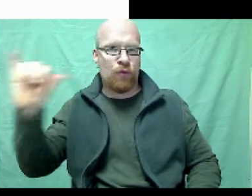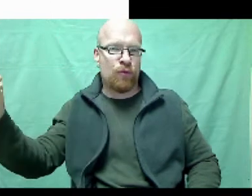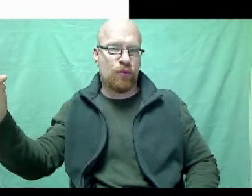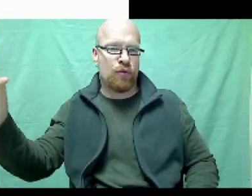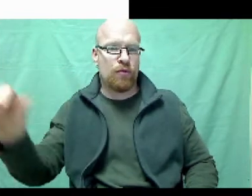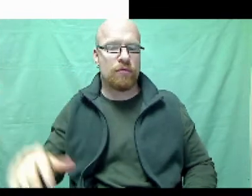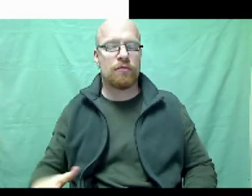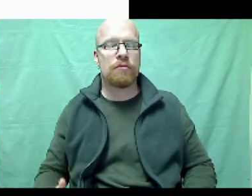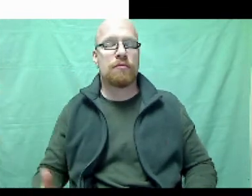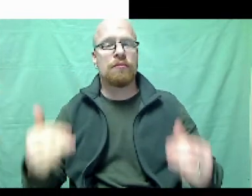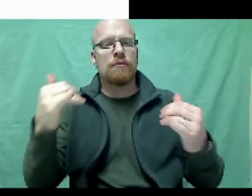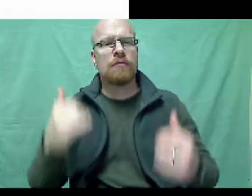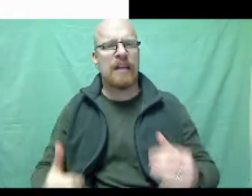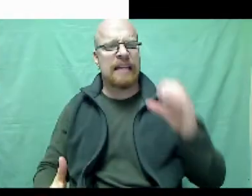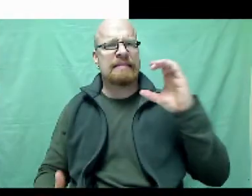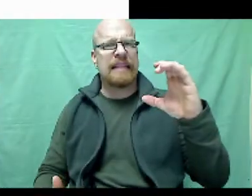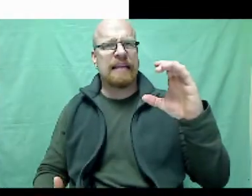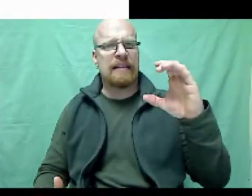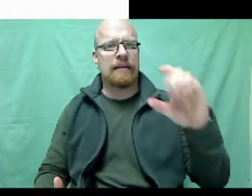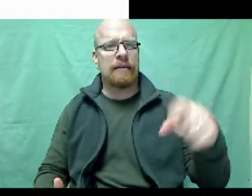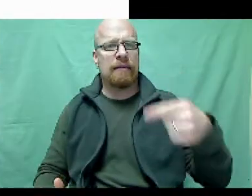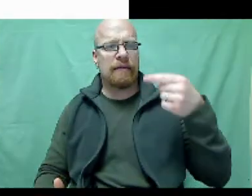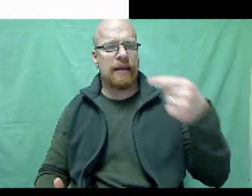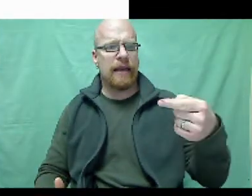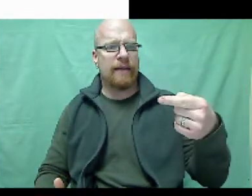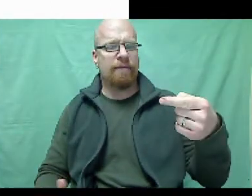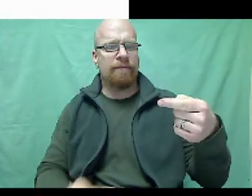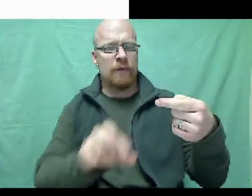Now C, negative times a square root of 16.